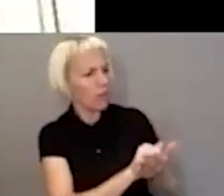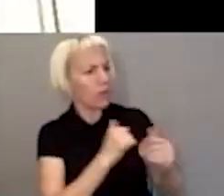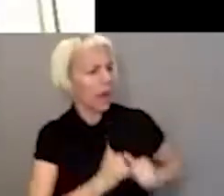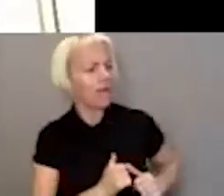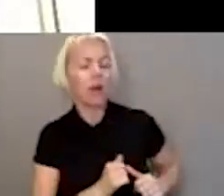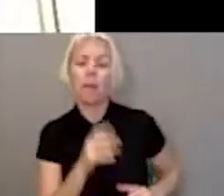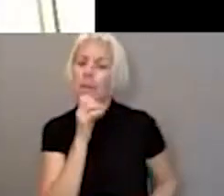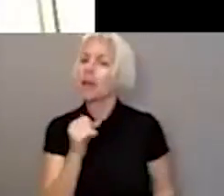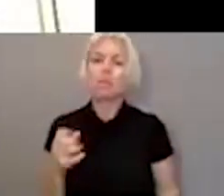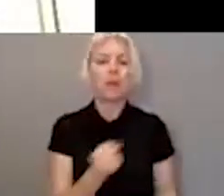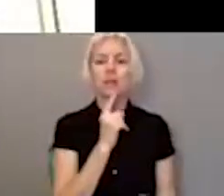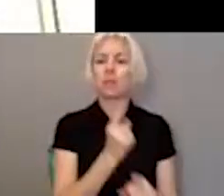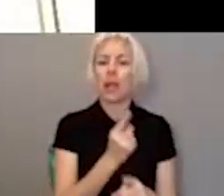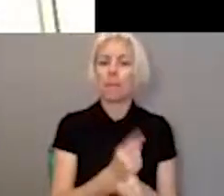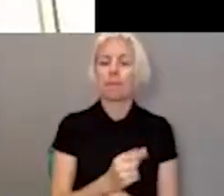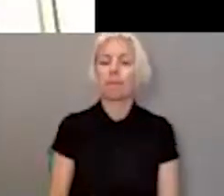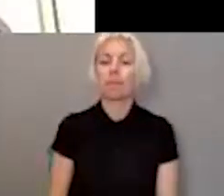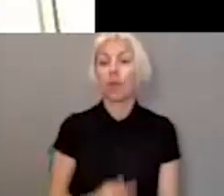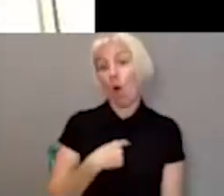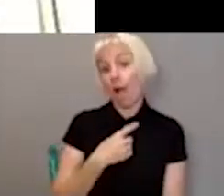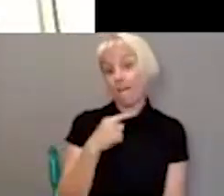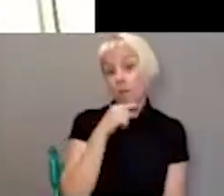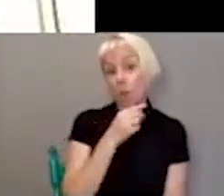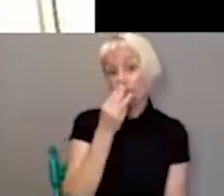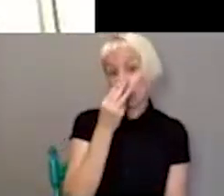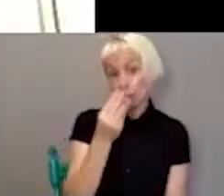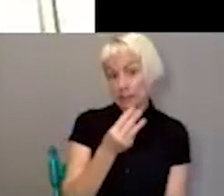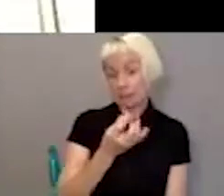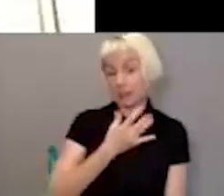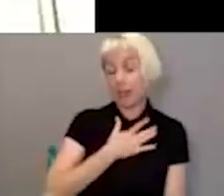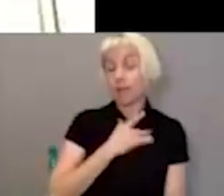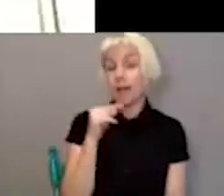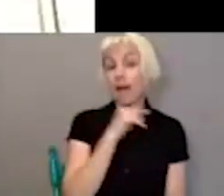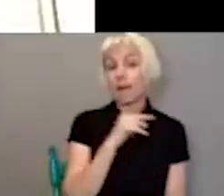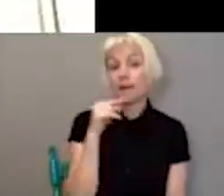For me, I absolutely want to make sure that I embed in him the strength of women, the